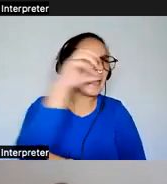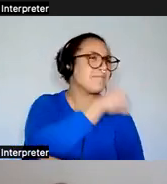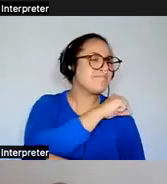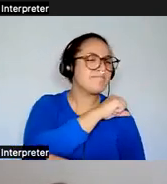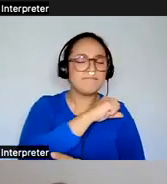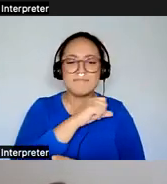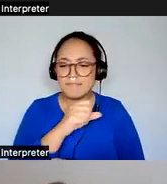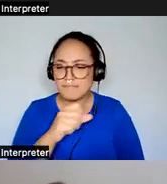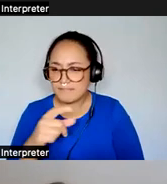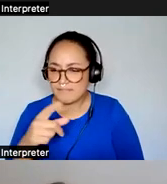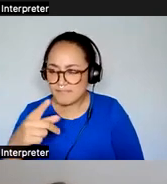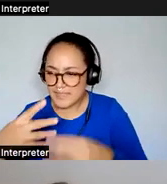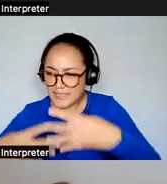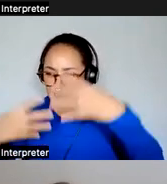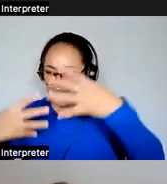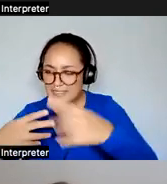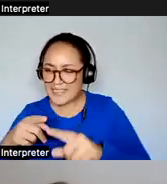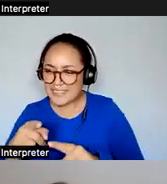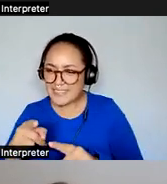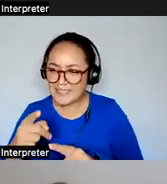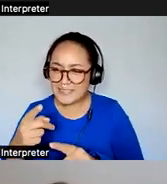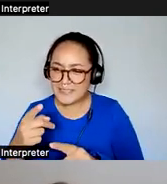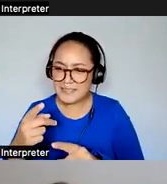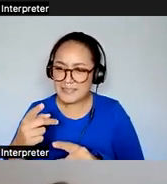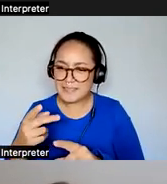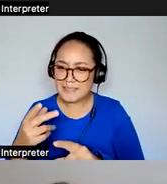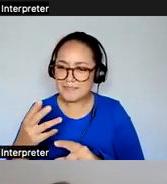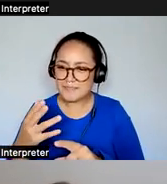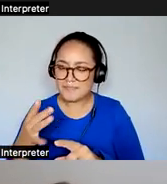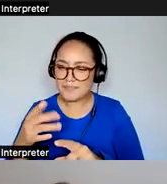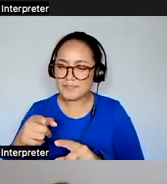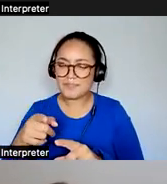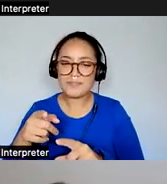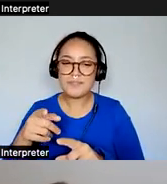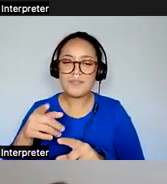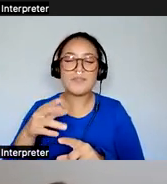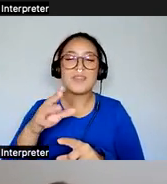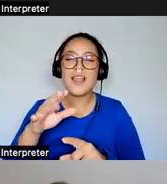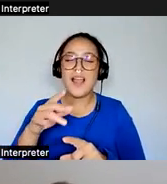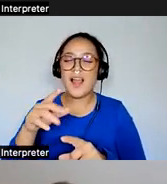And I did want to actually ask the questions, if you can please put them in q&a Other than